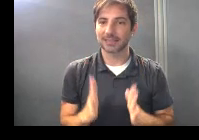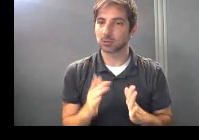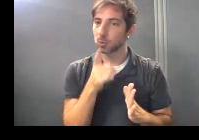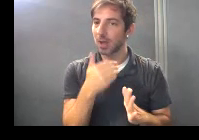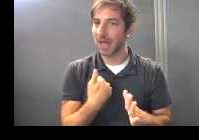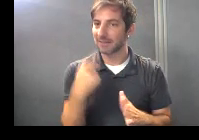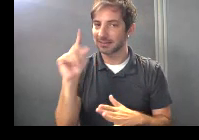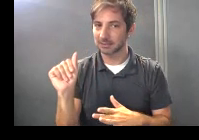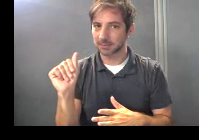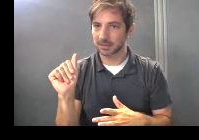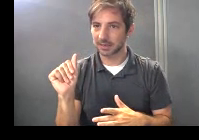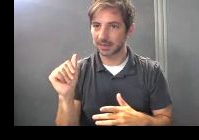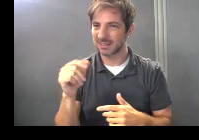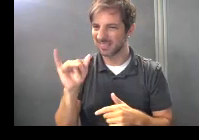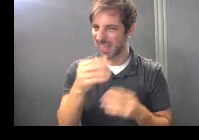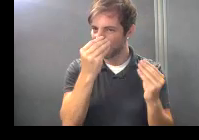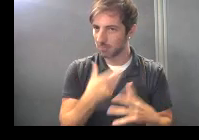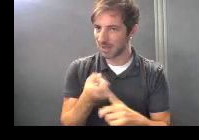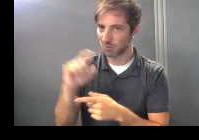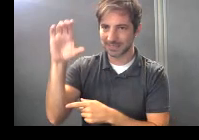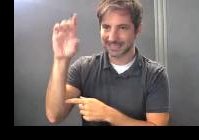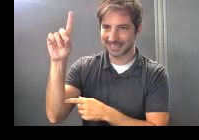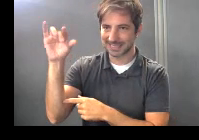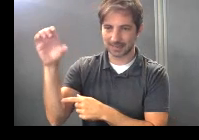ACCORDING TO THE CDC AND AMERICAN COMMUNITY SURVEY.